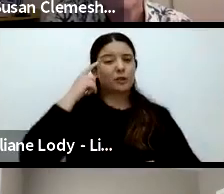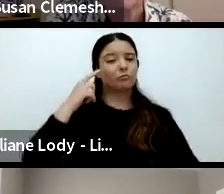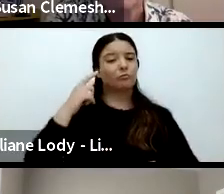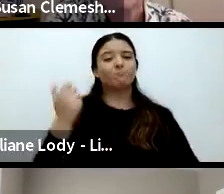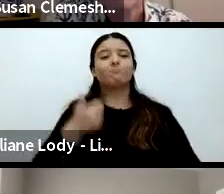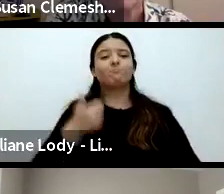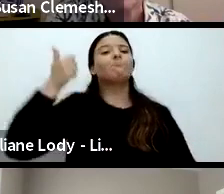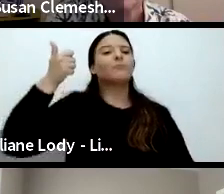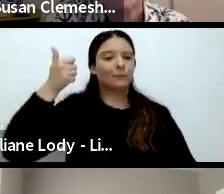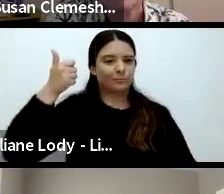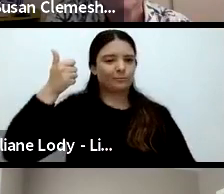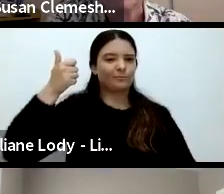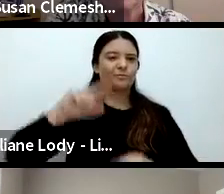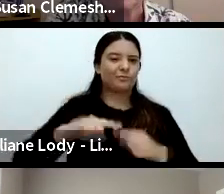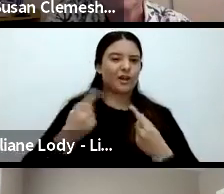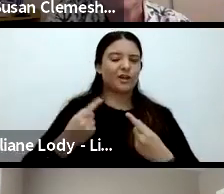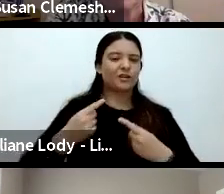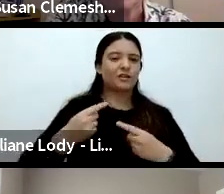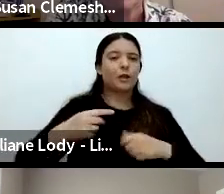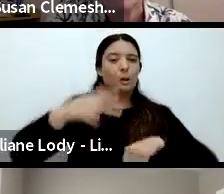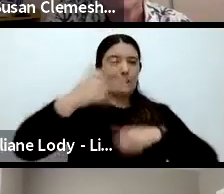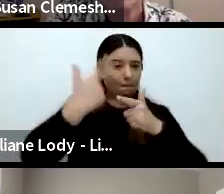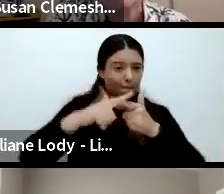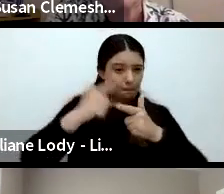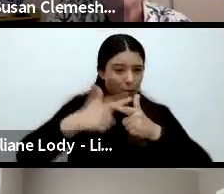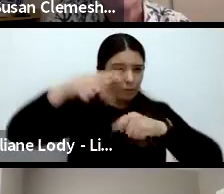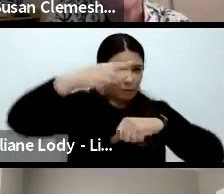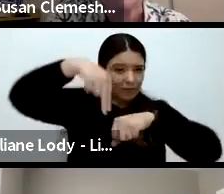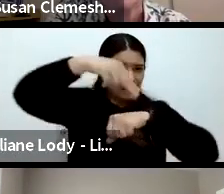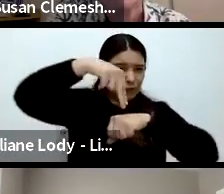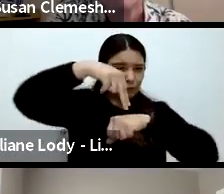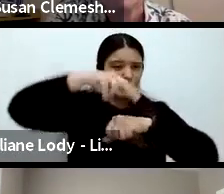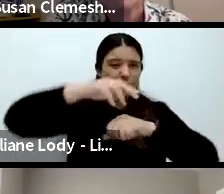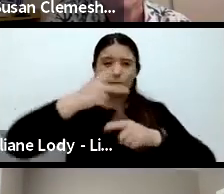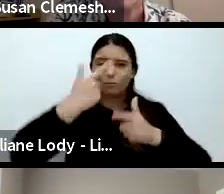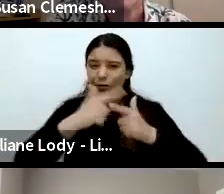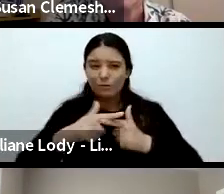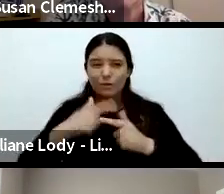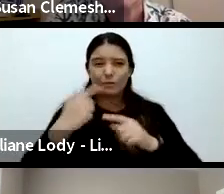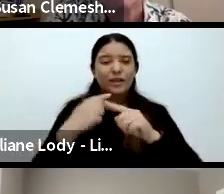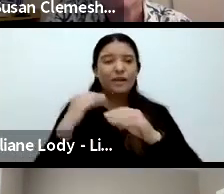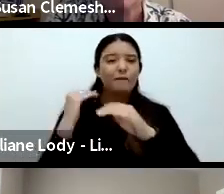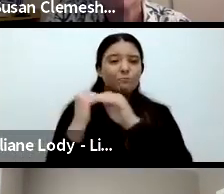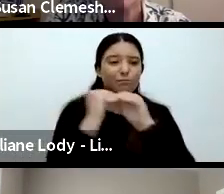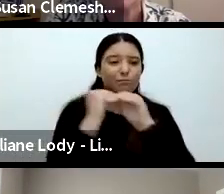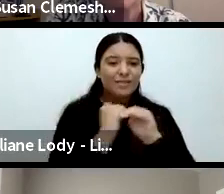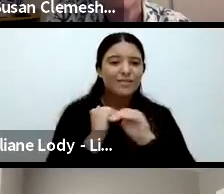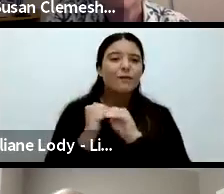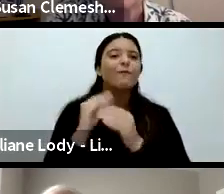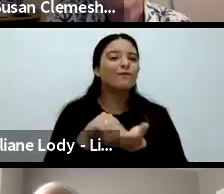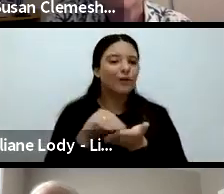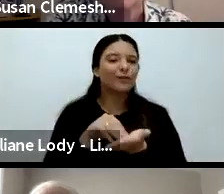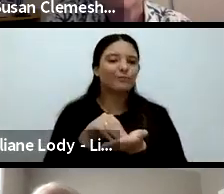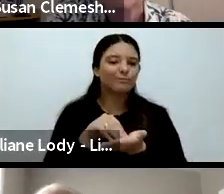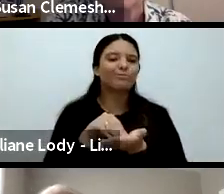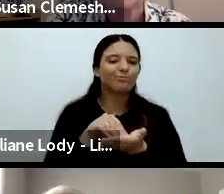But I would say that the national problem is that stuff national problem is that standardization. and Homogenization. remain and try